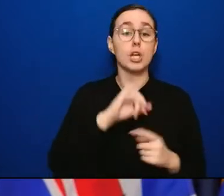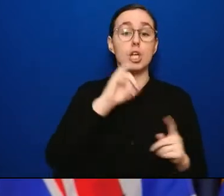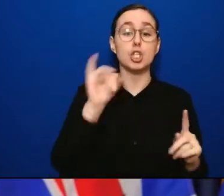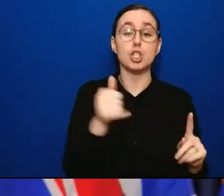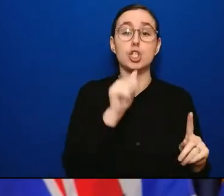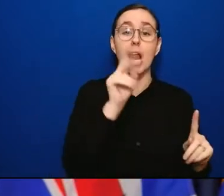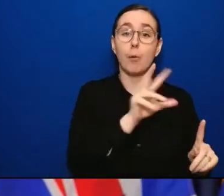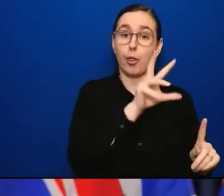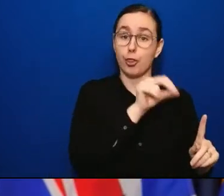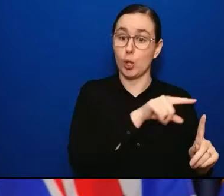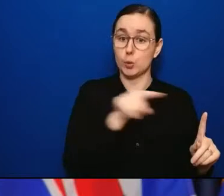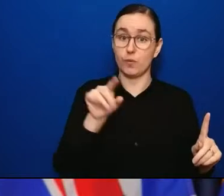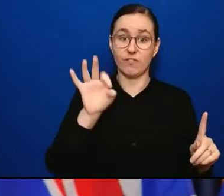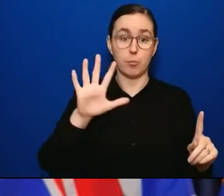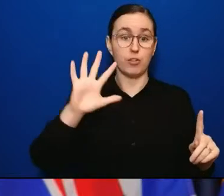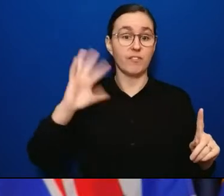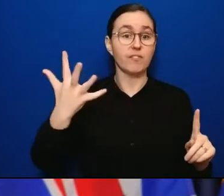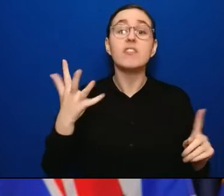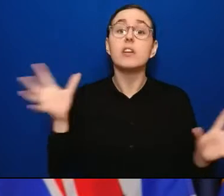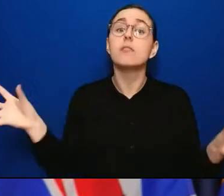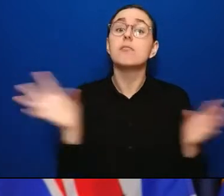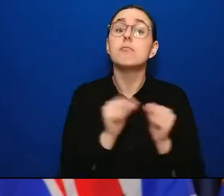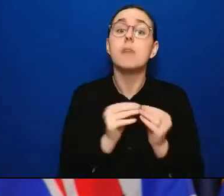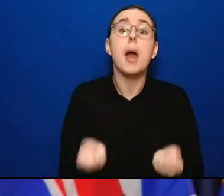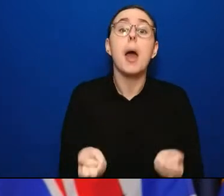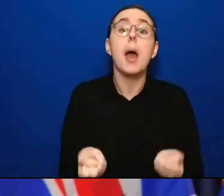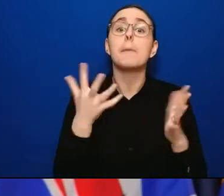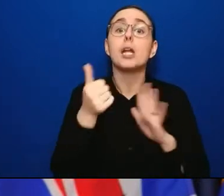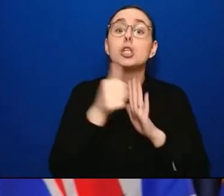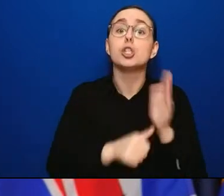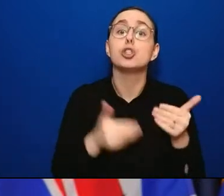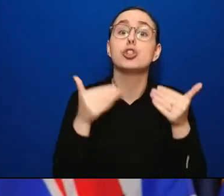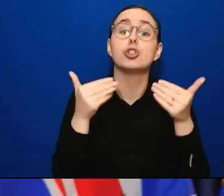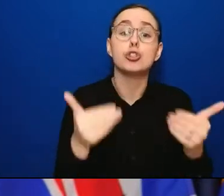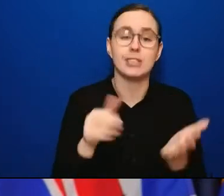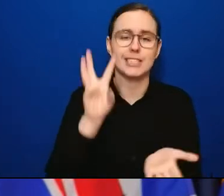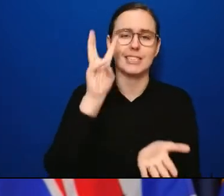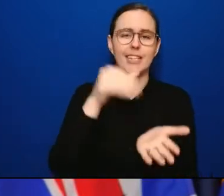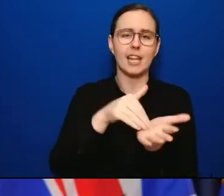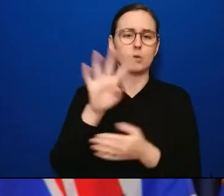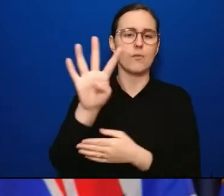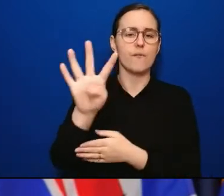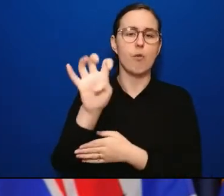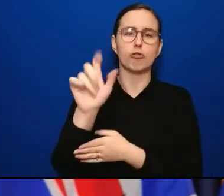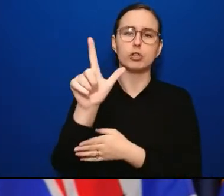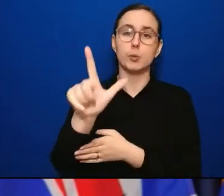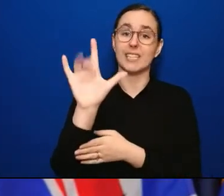surgeries were completed from January 30th to February 5th.